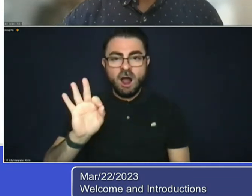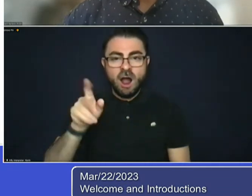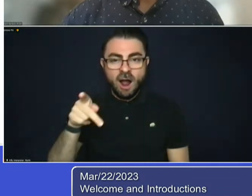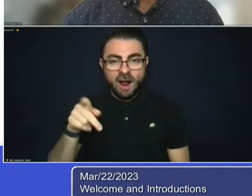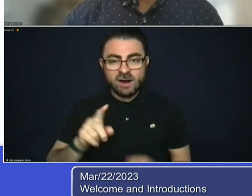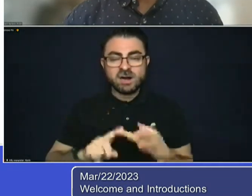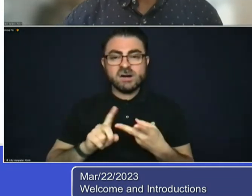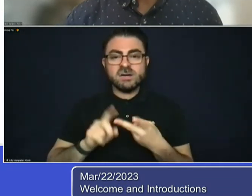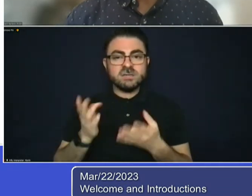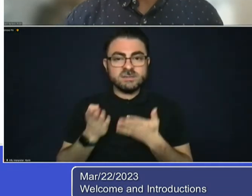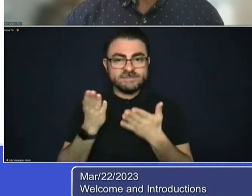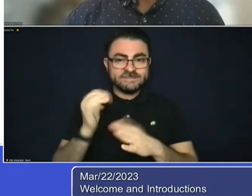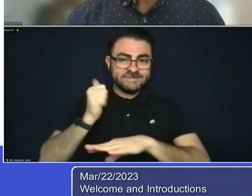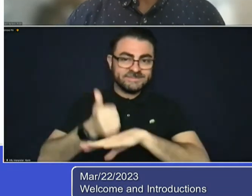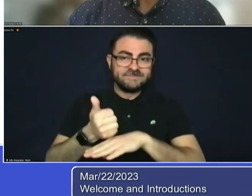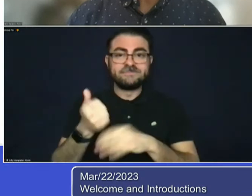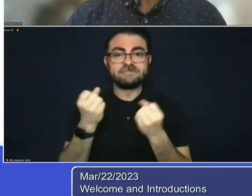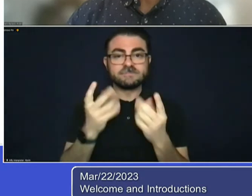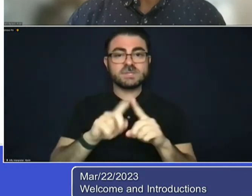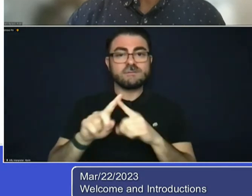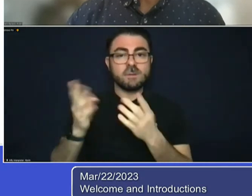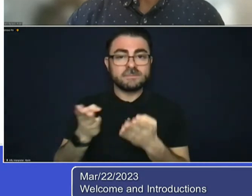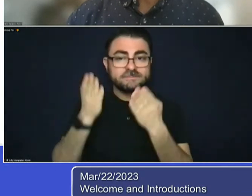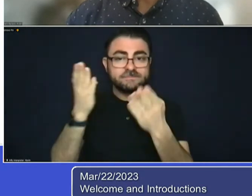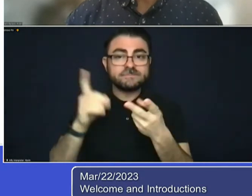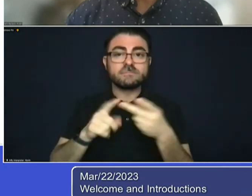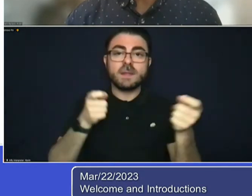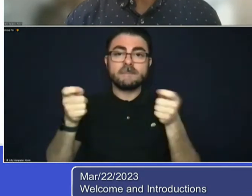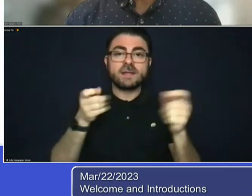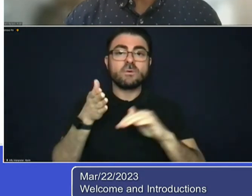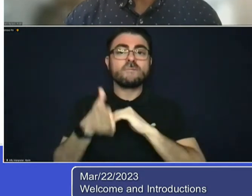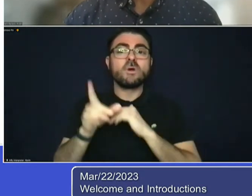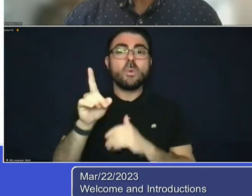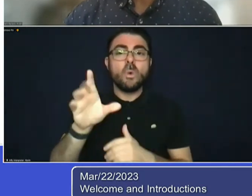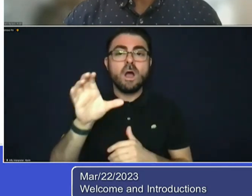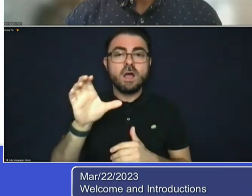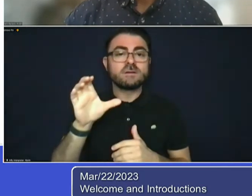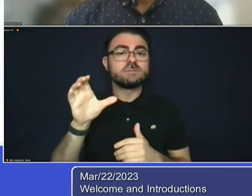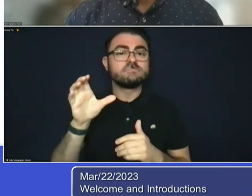RFP'S, REVIEWING WELL OVER 300